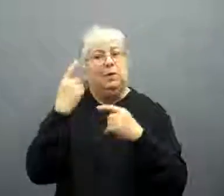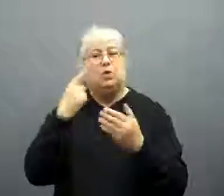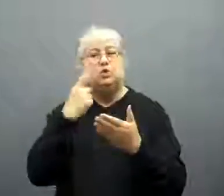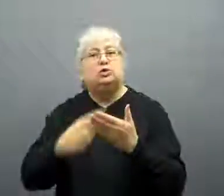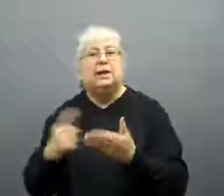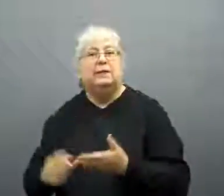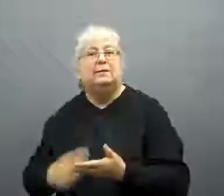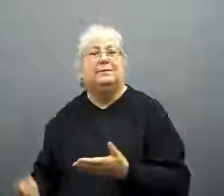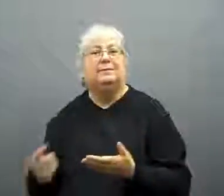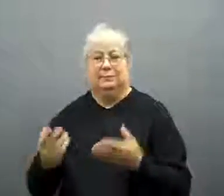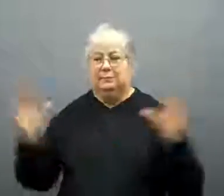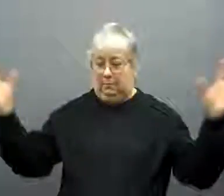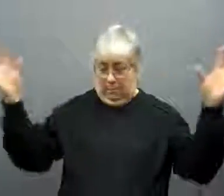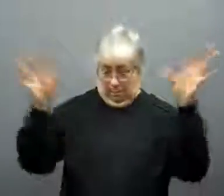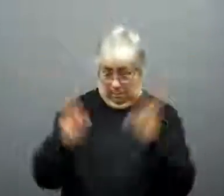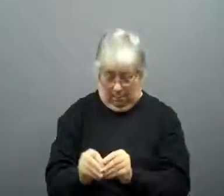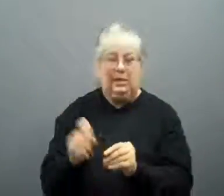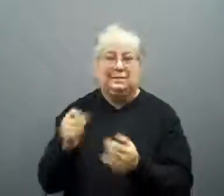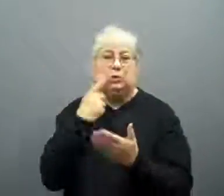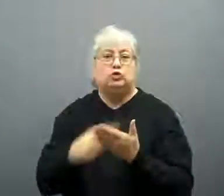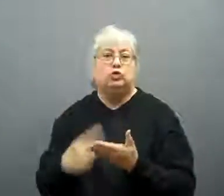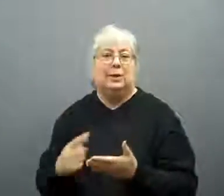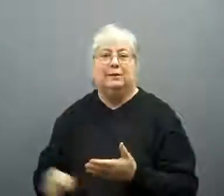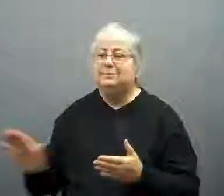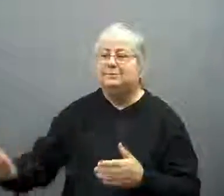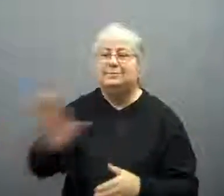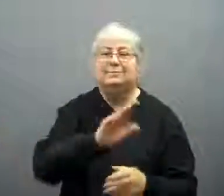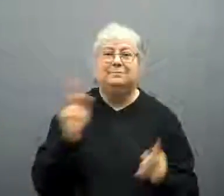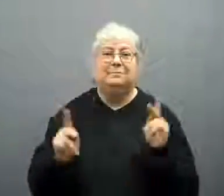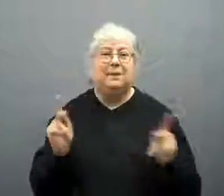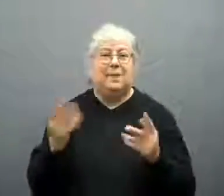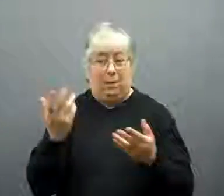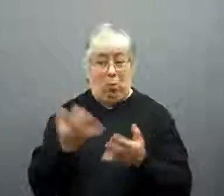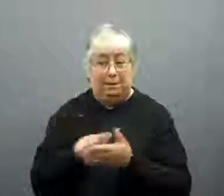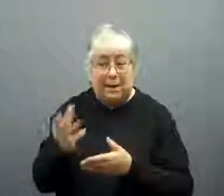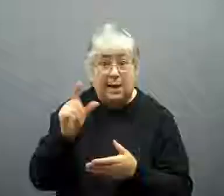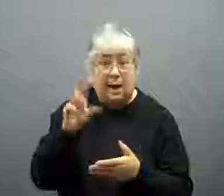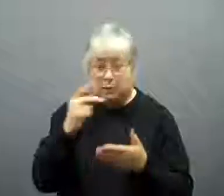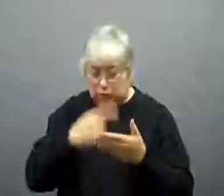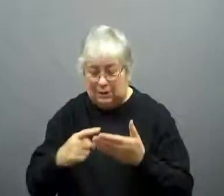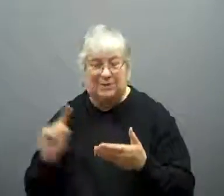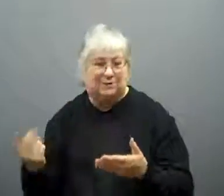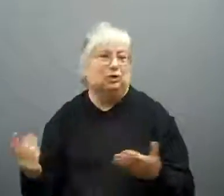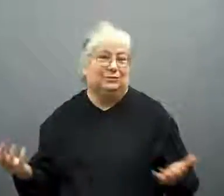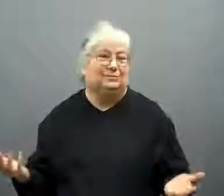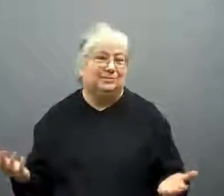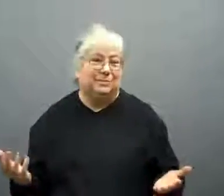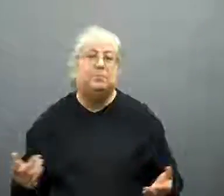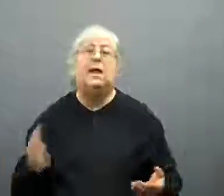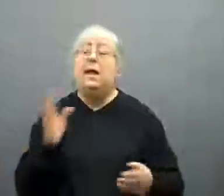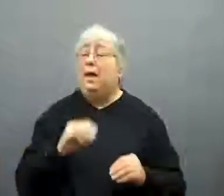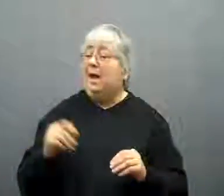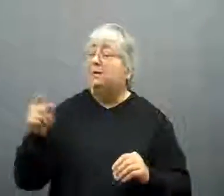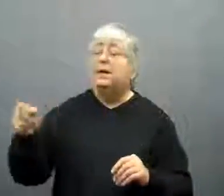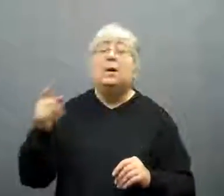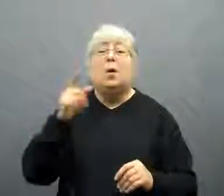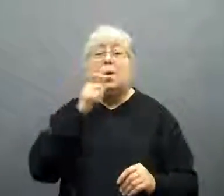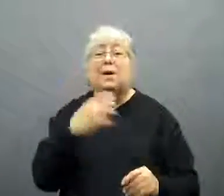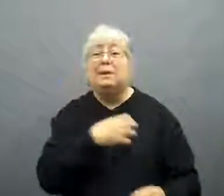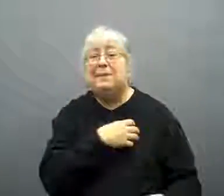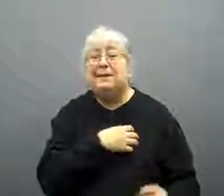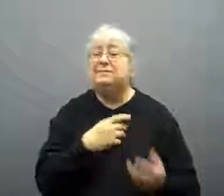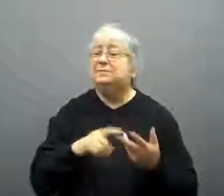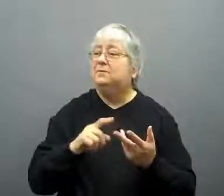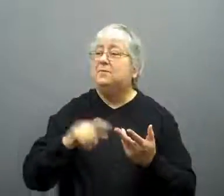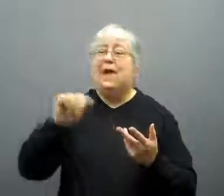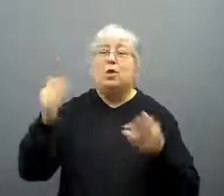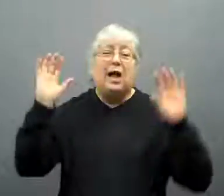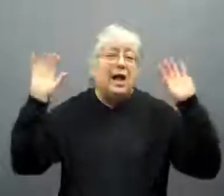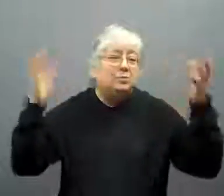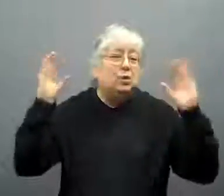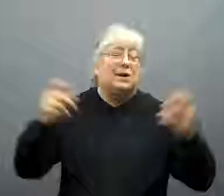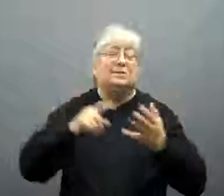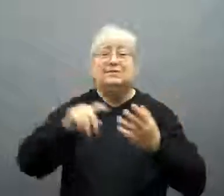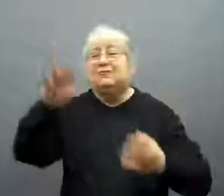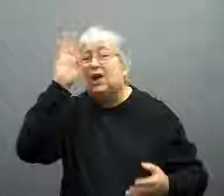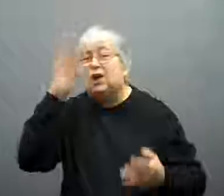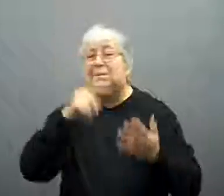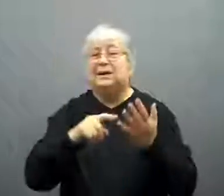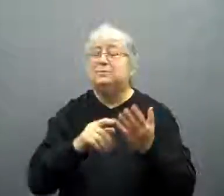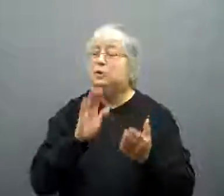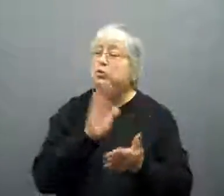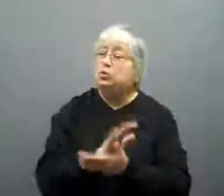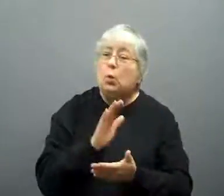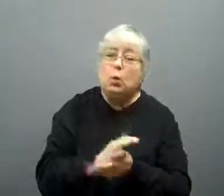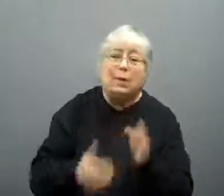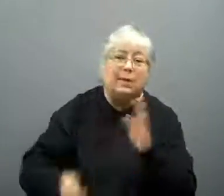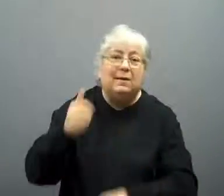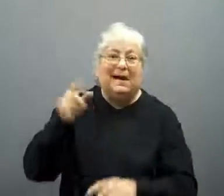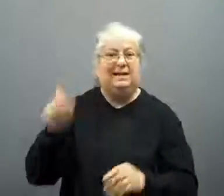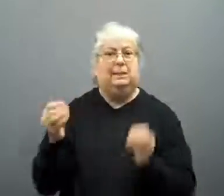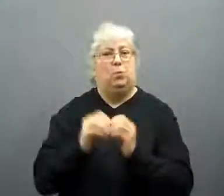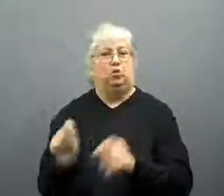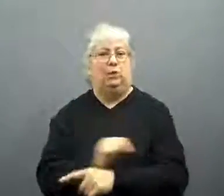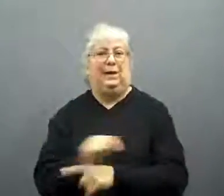for a comprehensive background check system for gun sales.